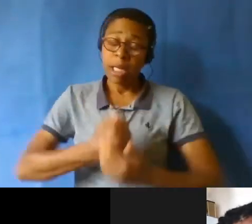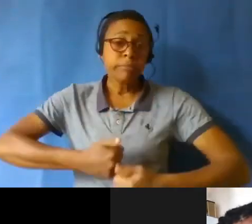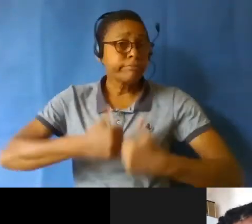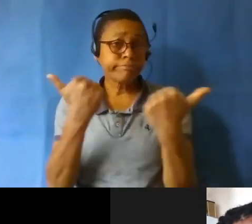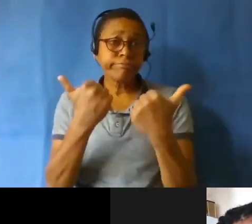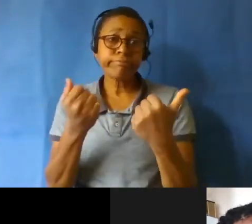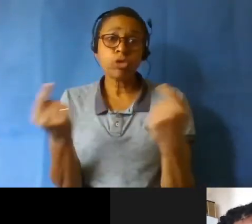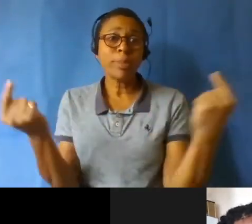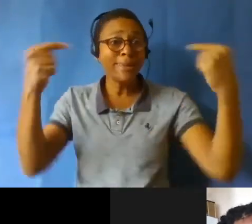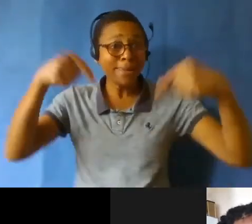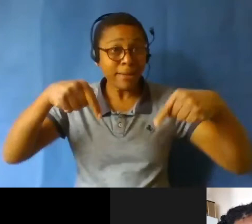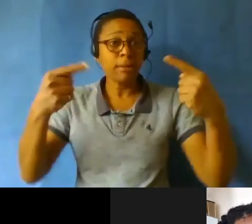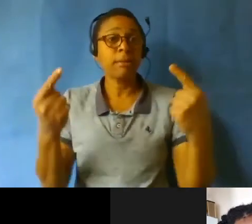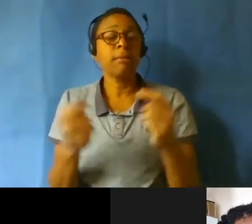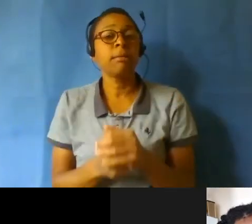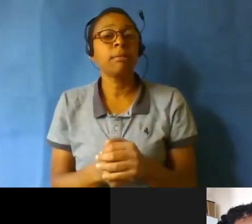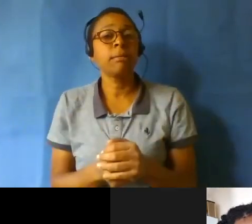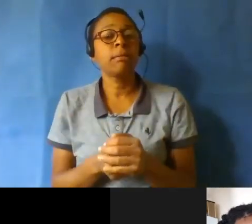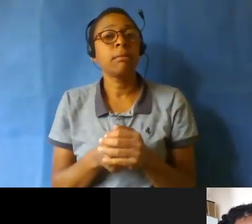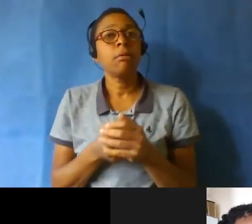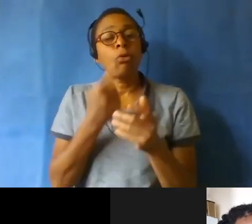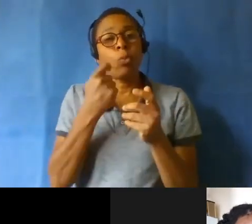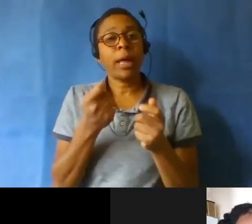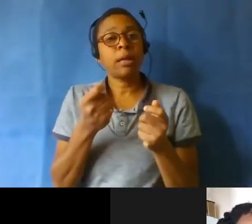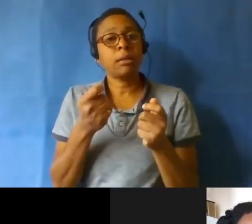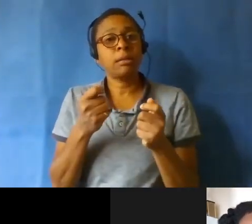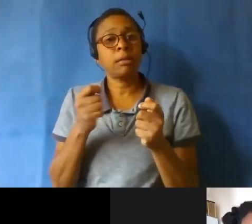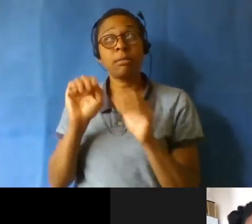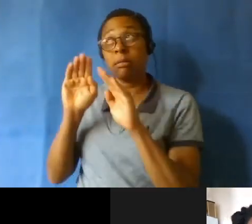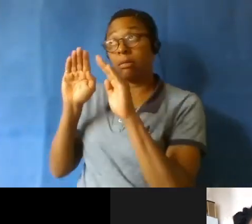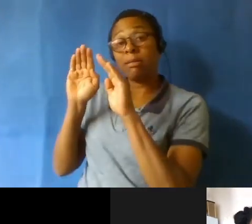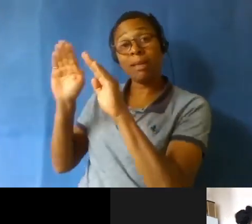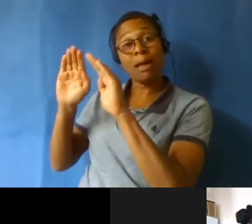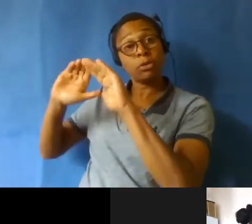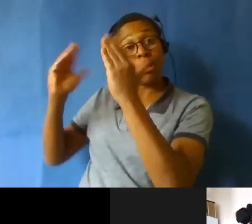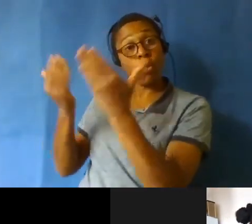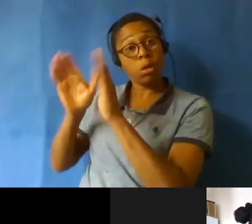of close it all off just in summary of some of the things you know Triple